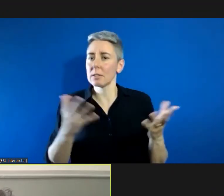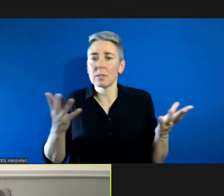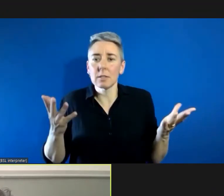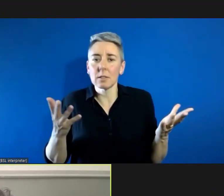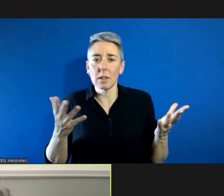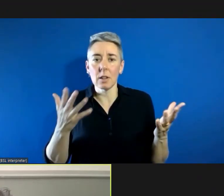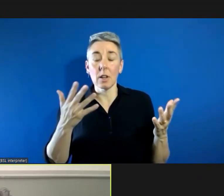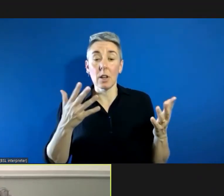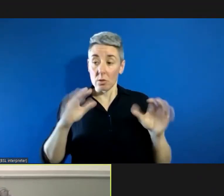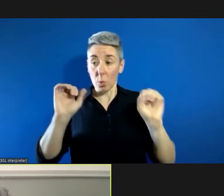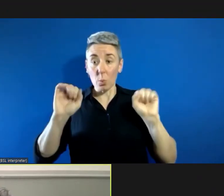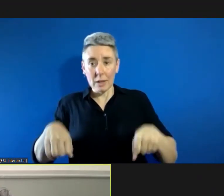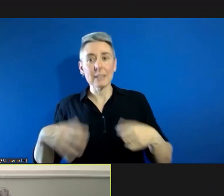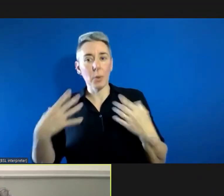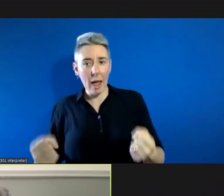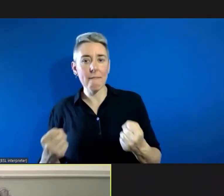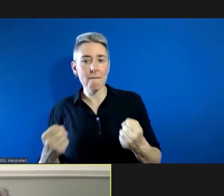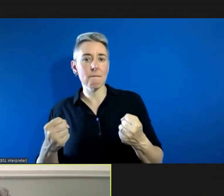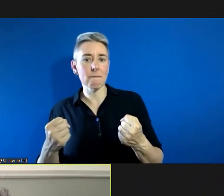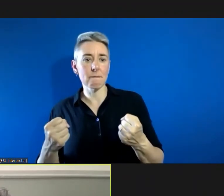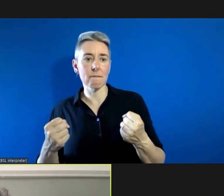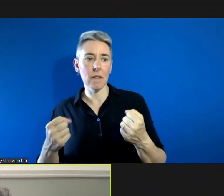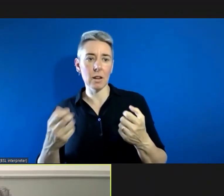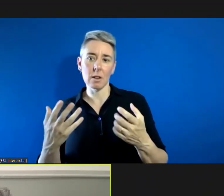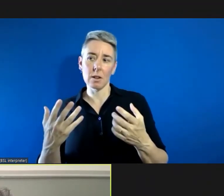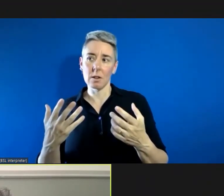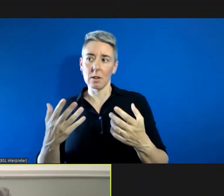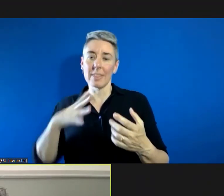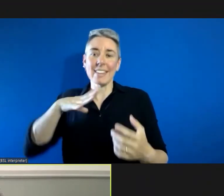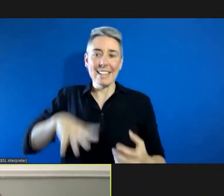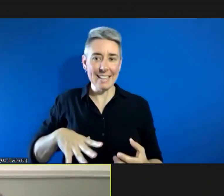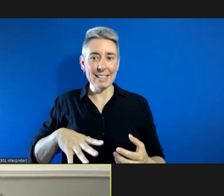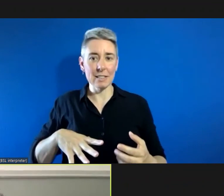there's a crisis that will meet every university if they don't do it.